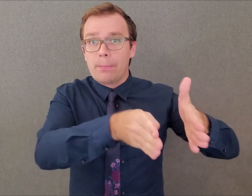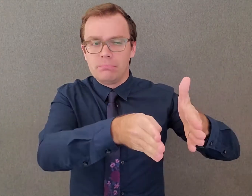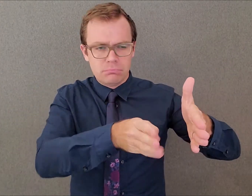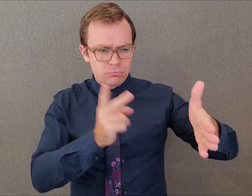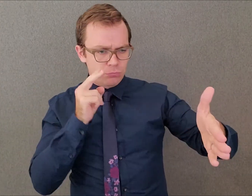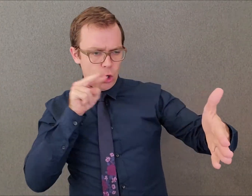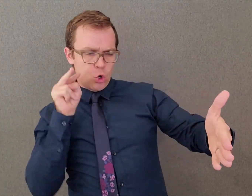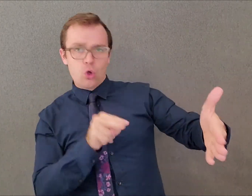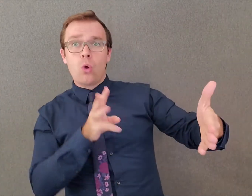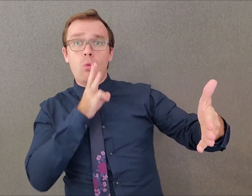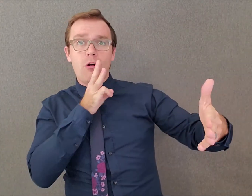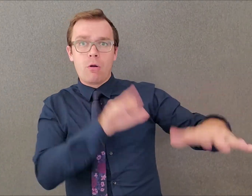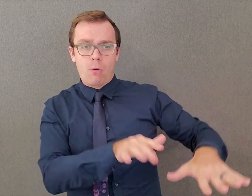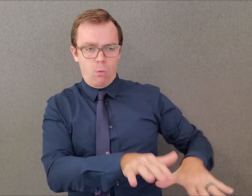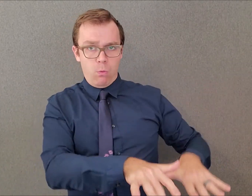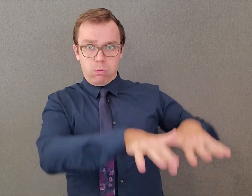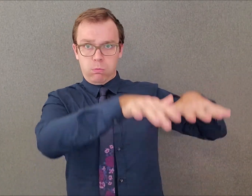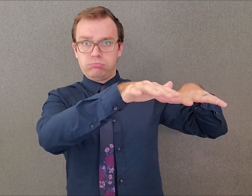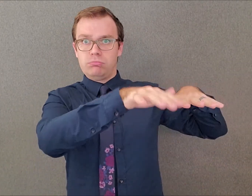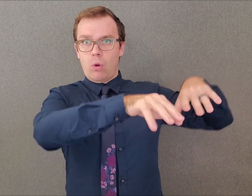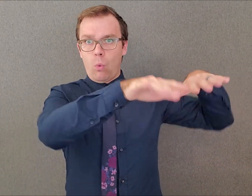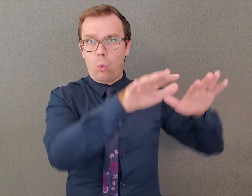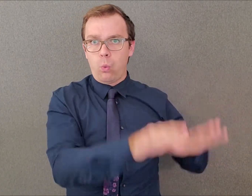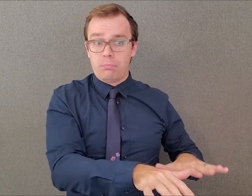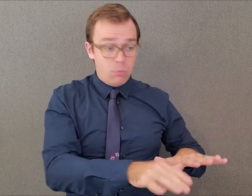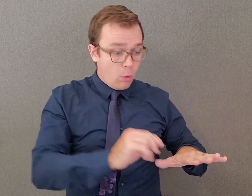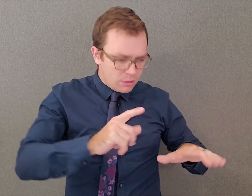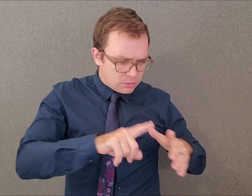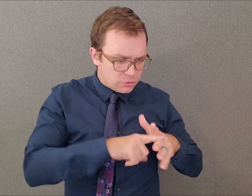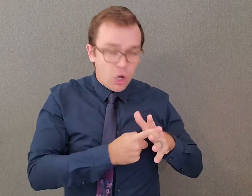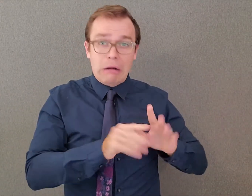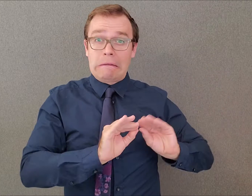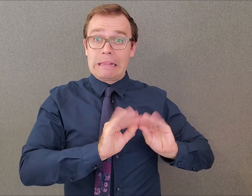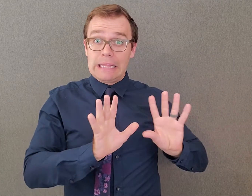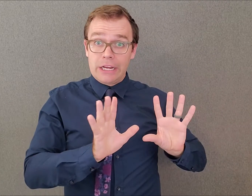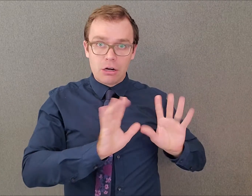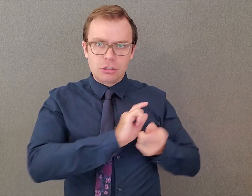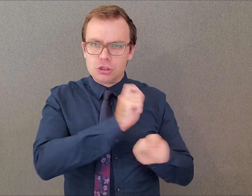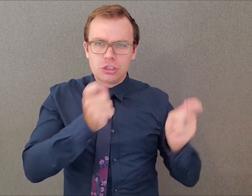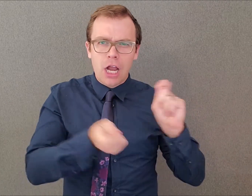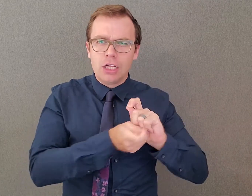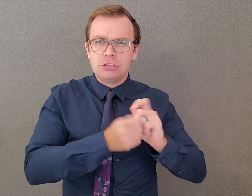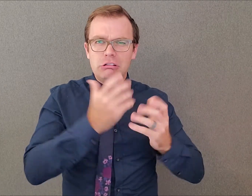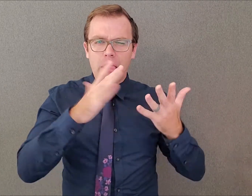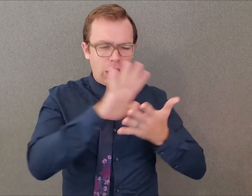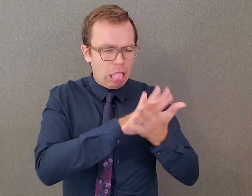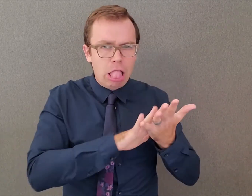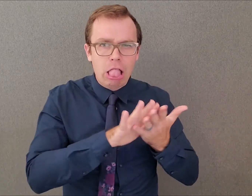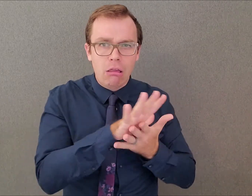be alert for sudden changes in water levels, or if the water changes from clear to muddy.